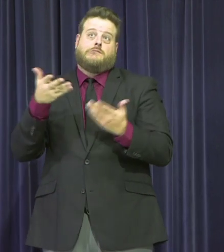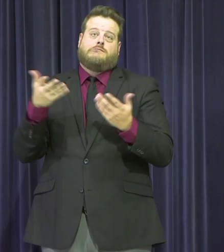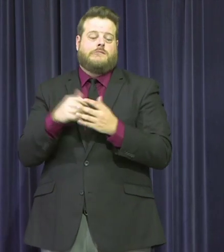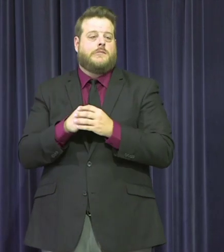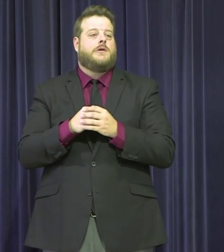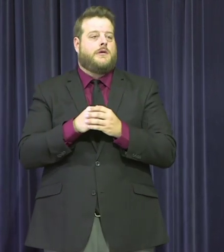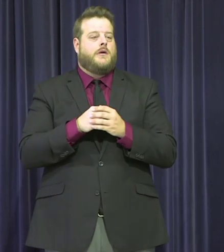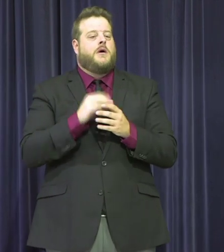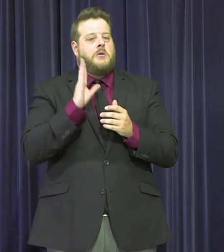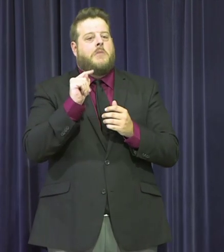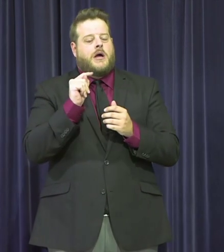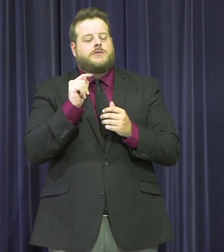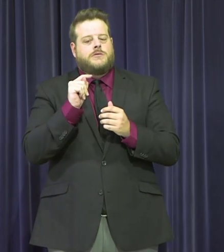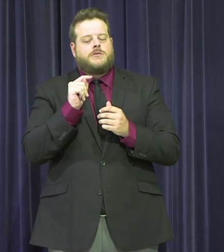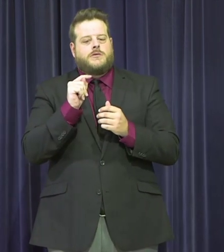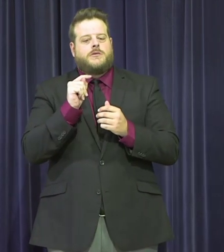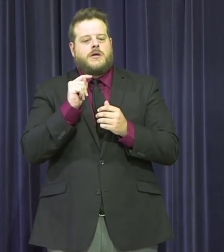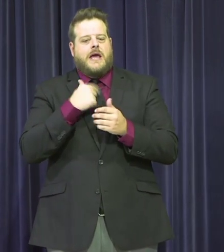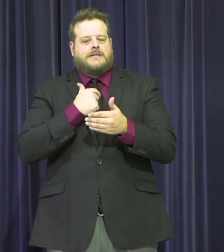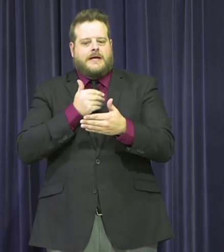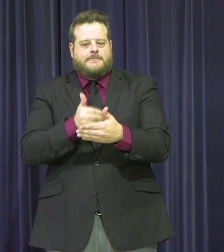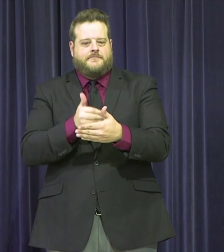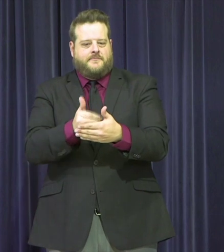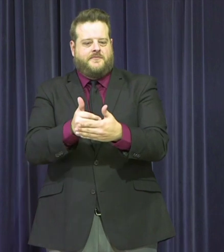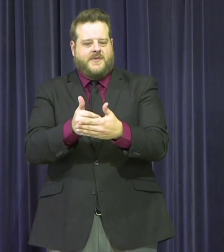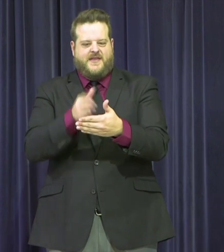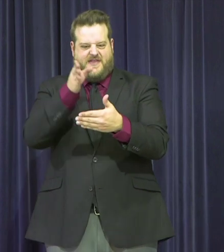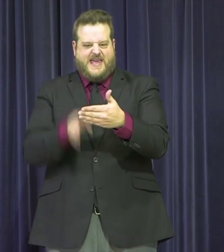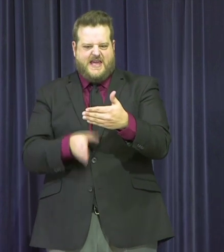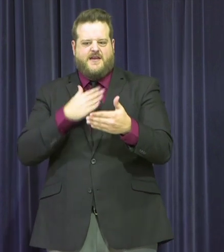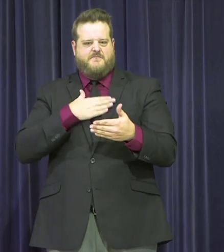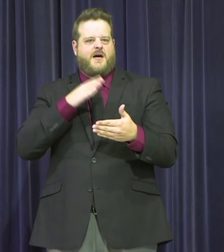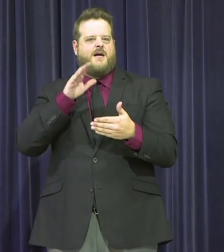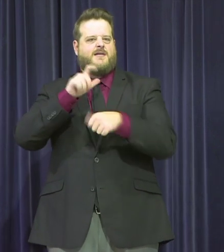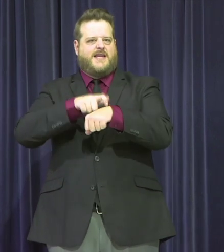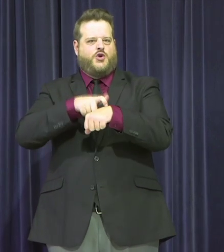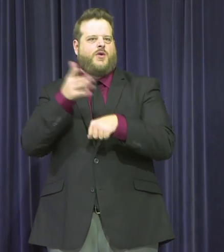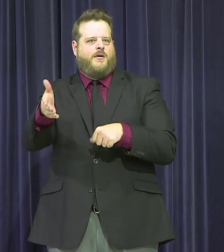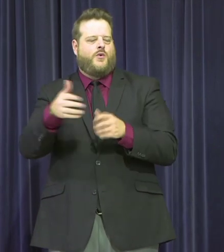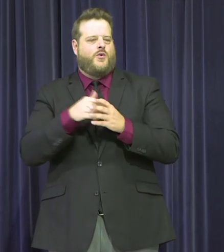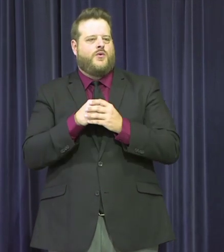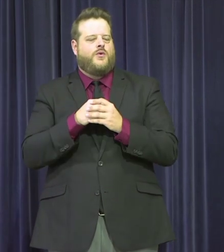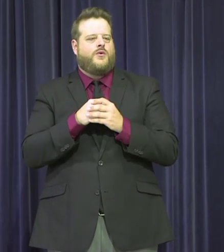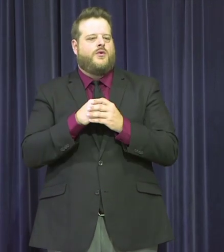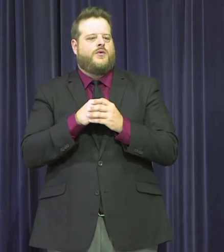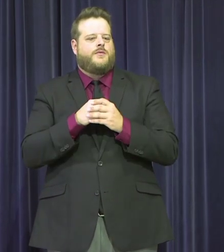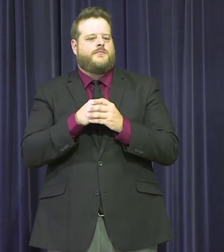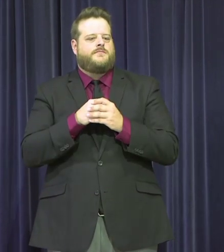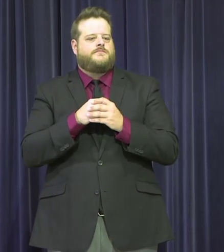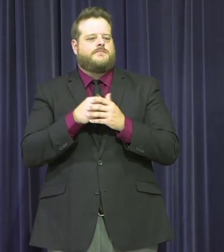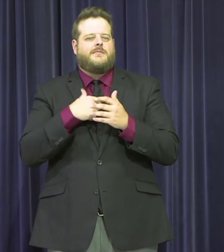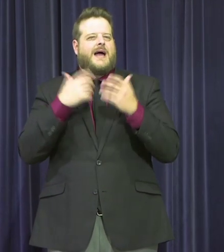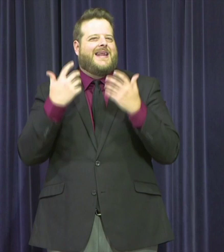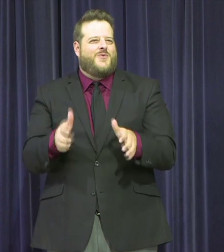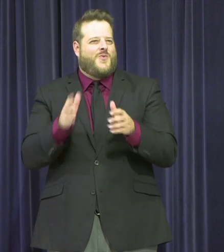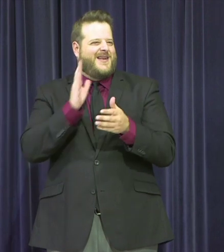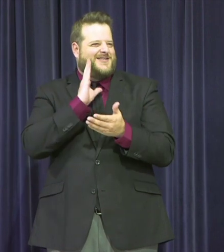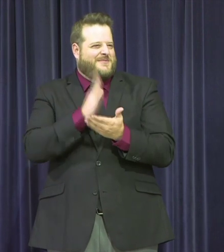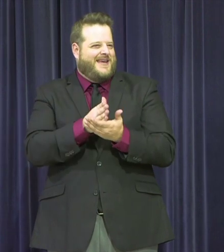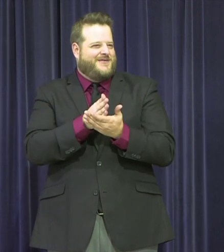But, as I neared the end of that tenure, I didn't want it to be over.